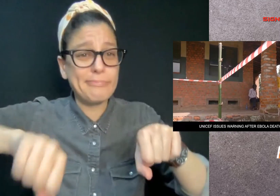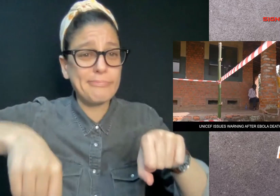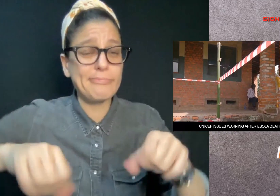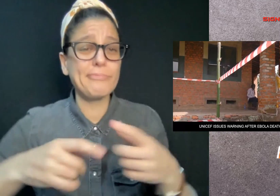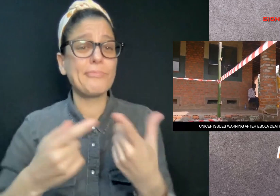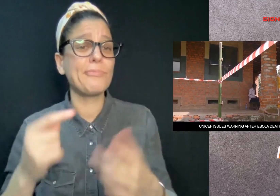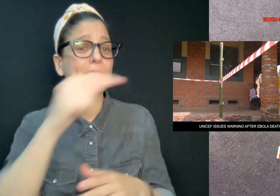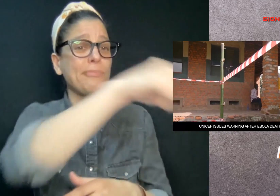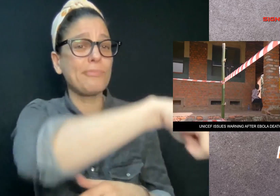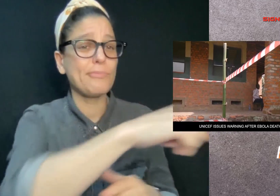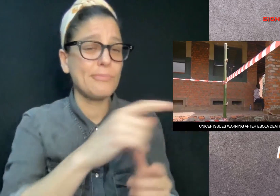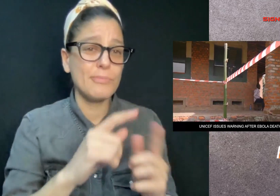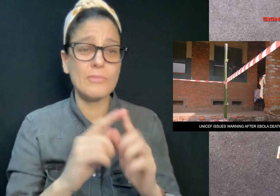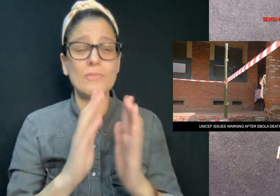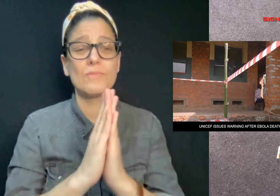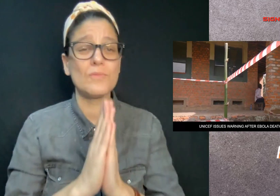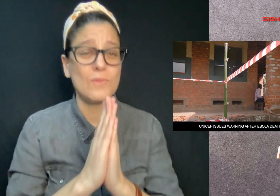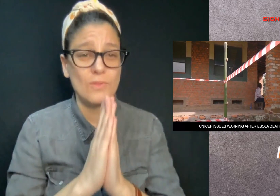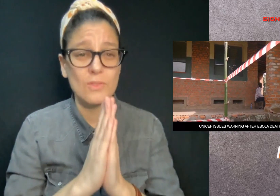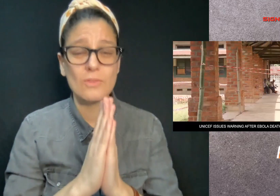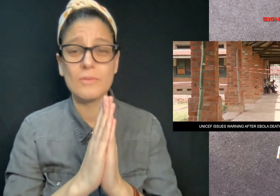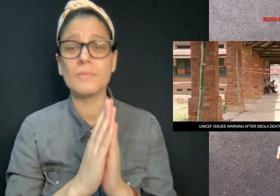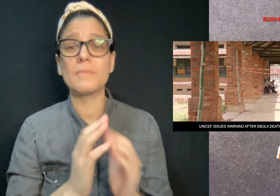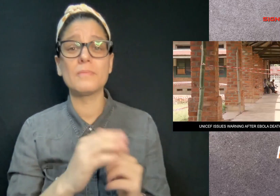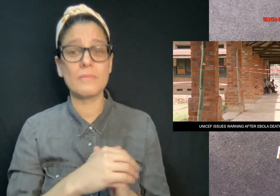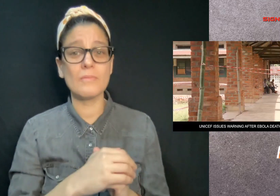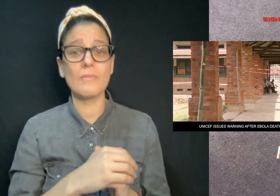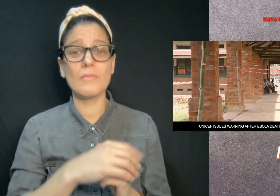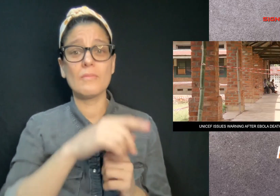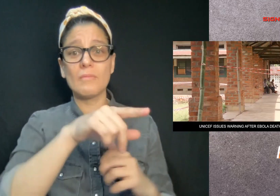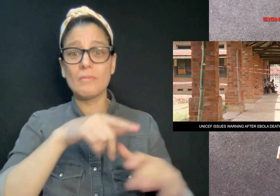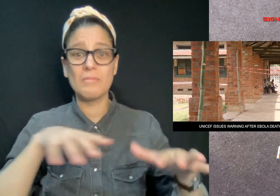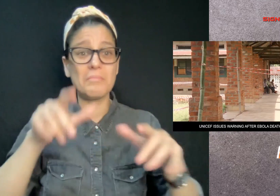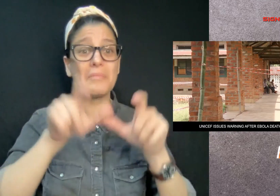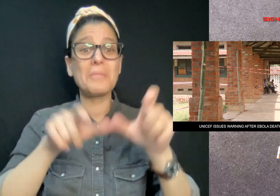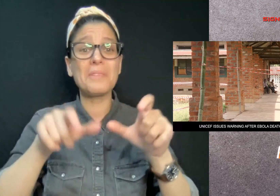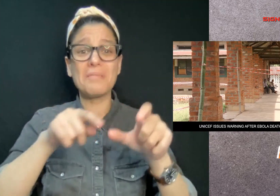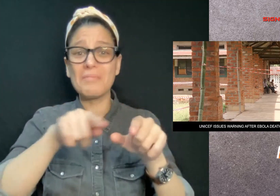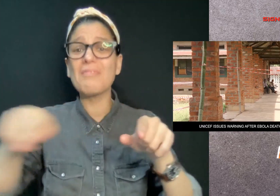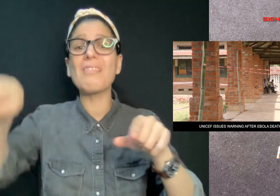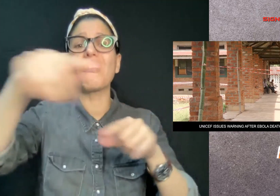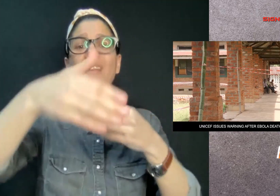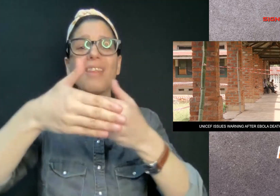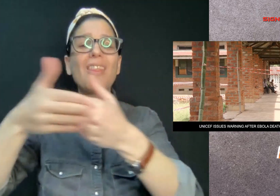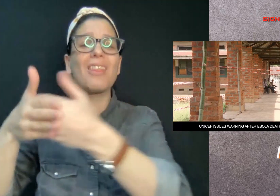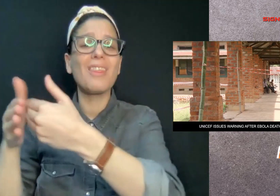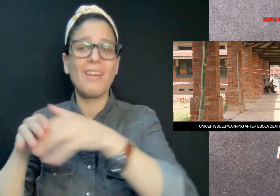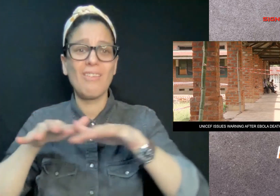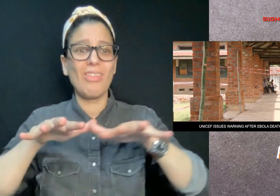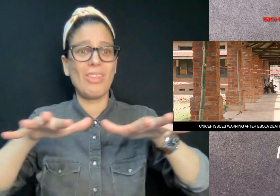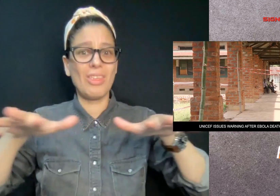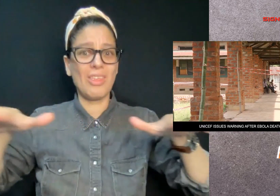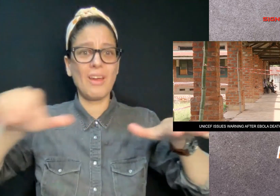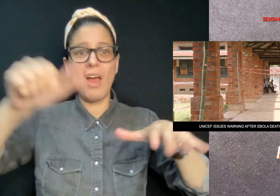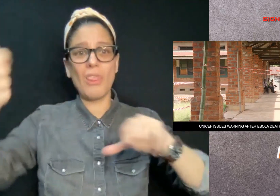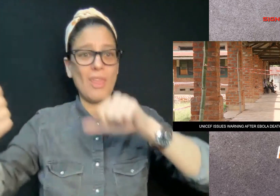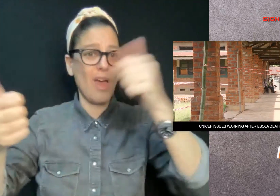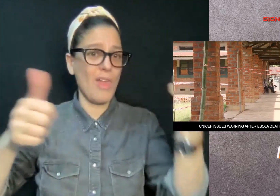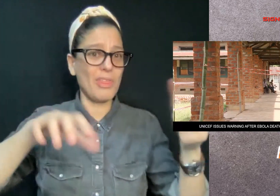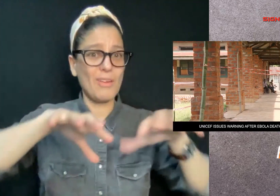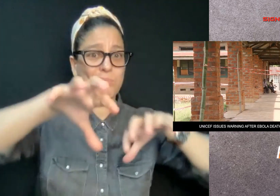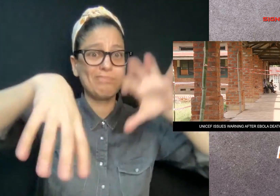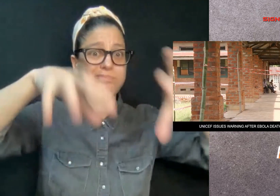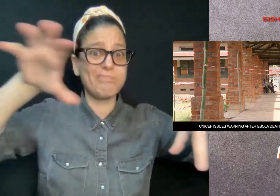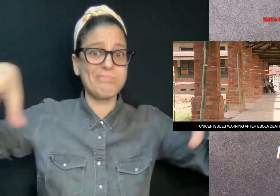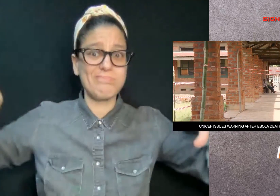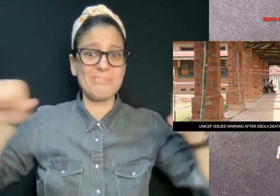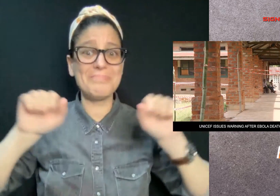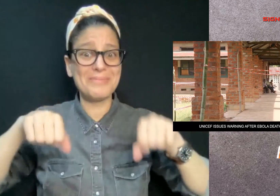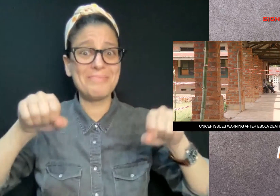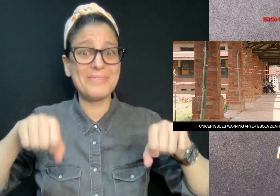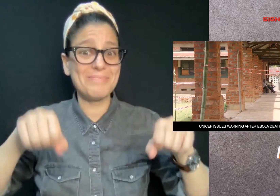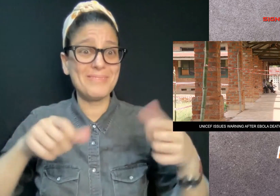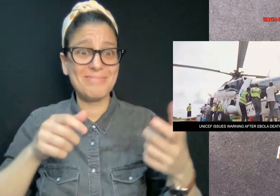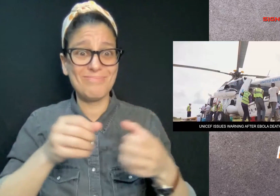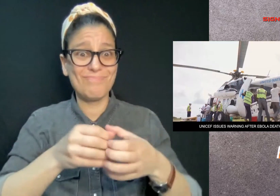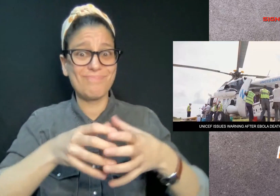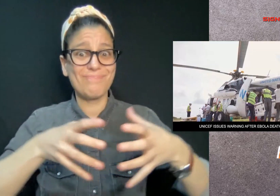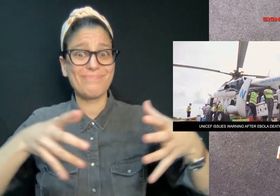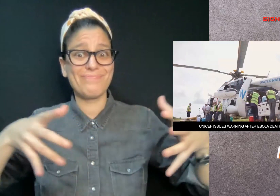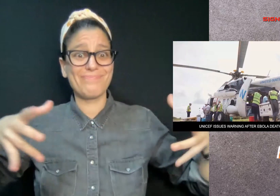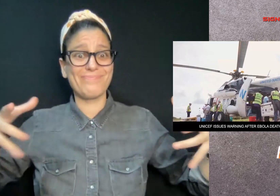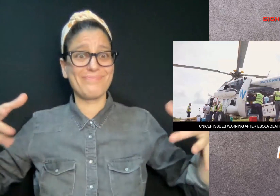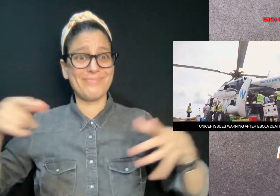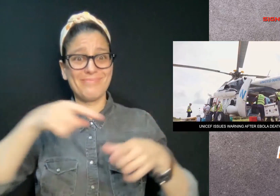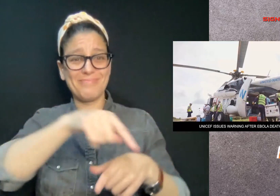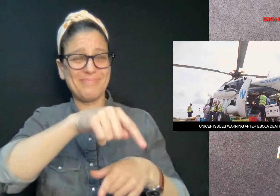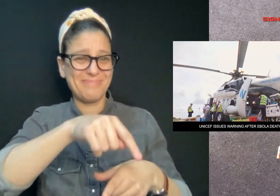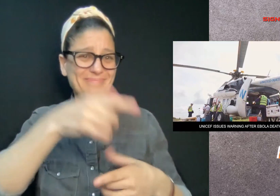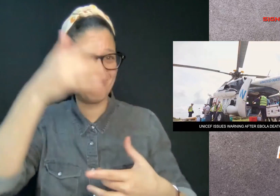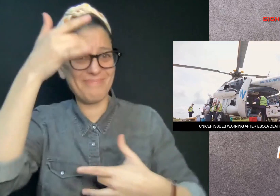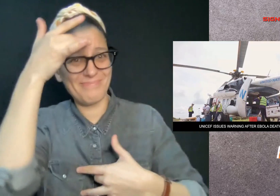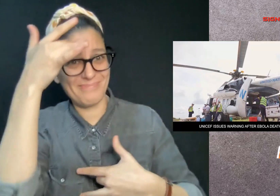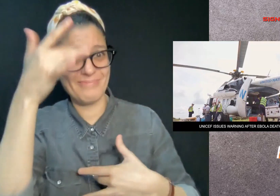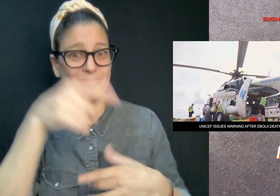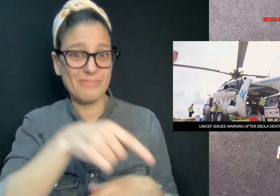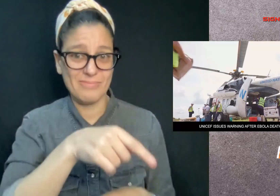on boats motorcycles and in church and now those people could be in remote areas increasing